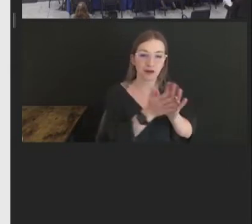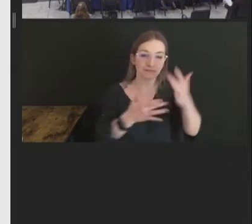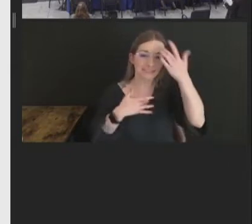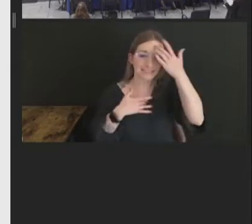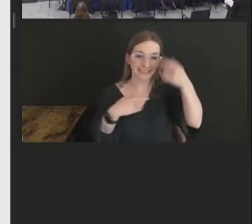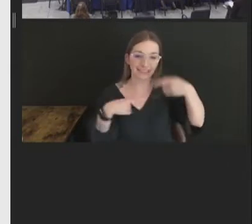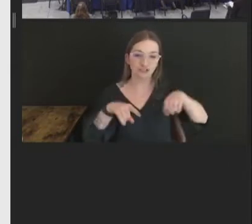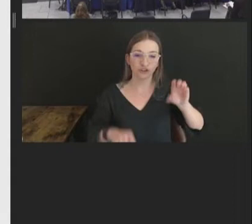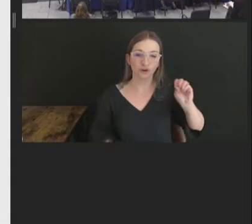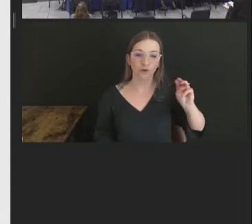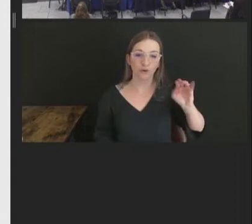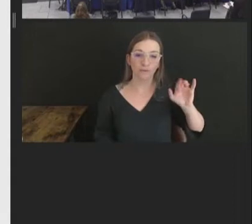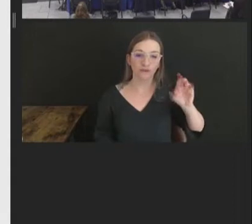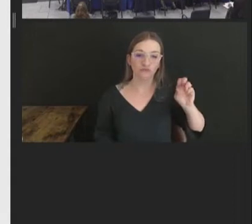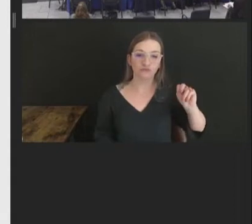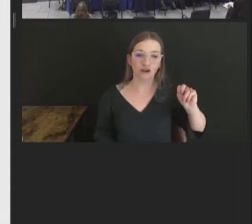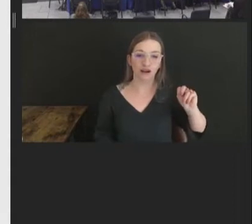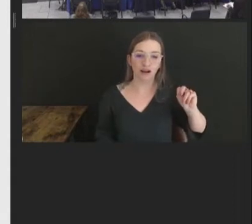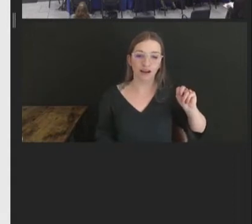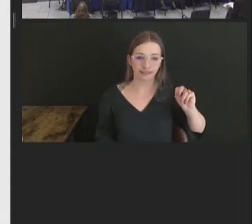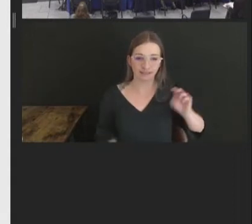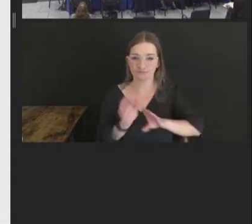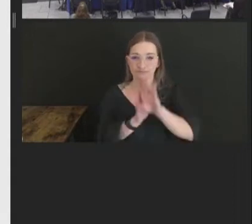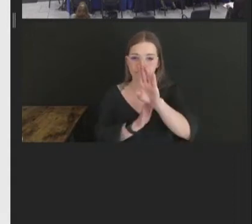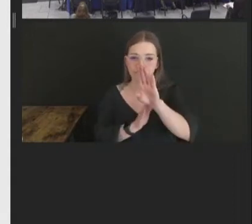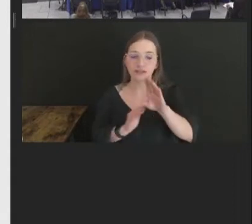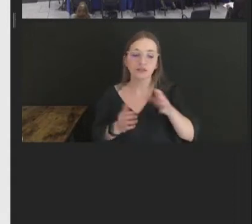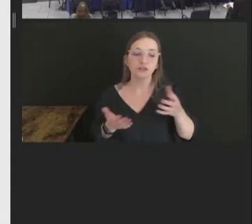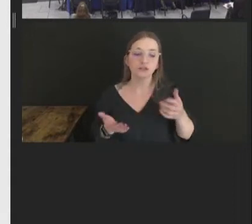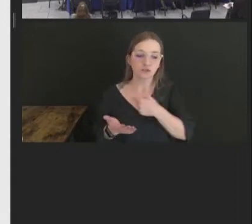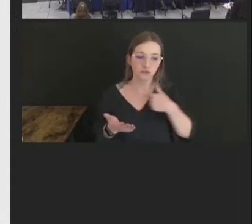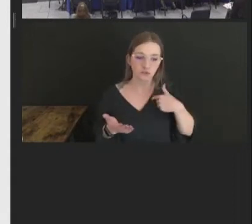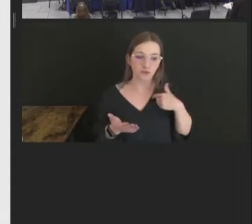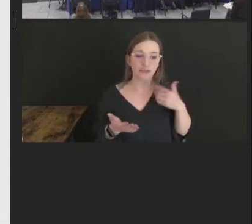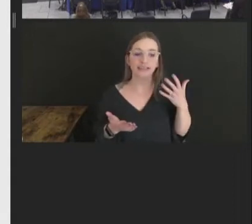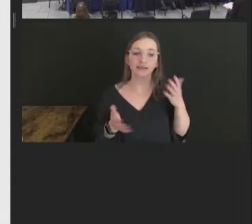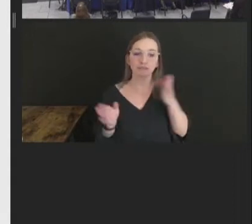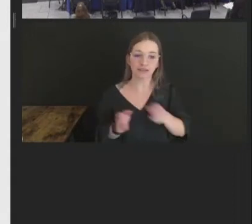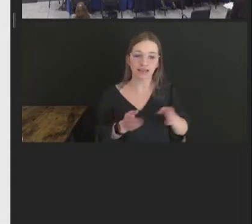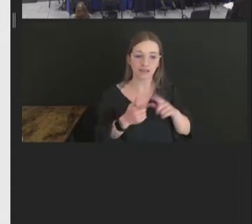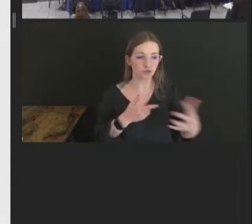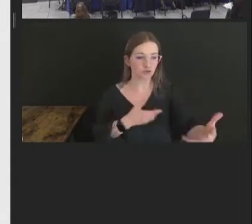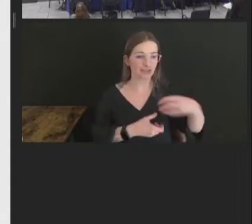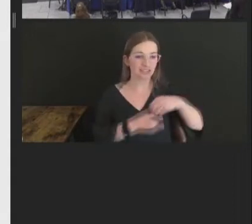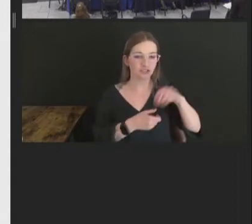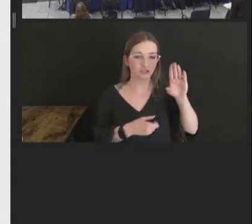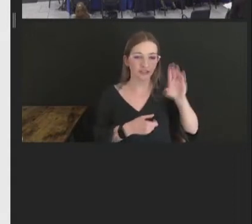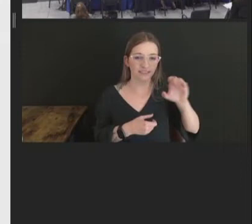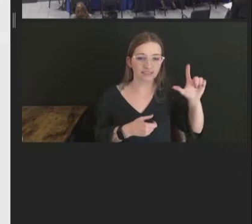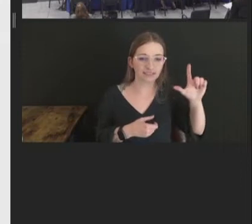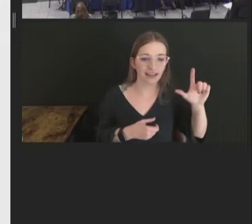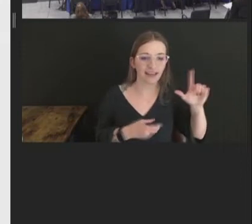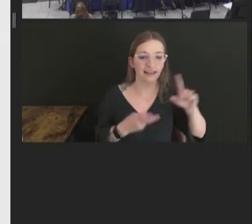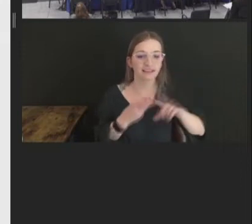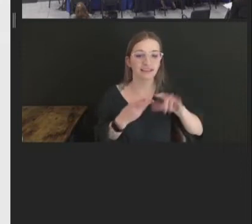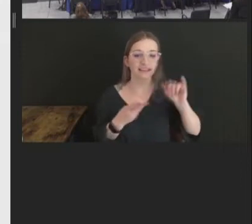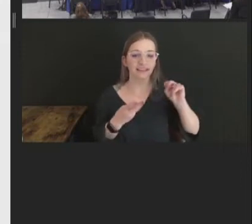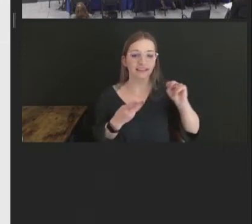So, we do plan to integrate cellular innate and also other quality of the antibody the